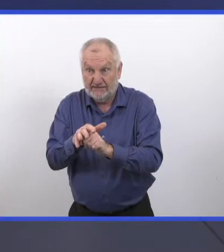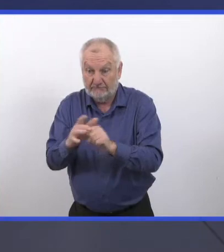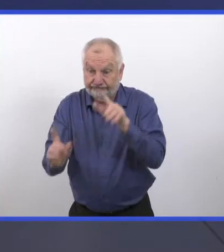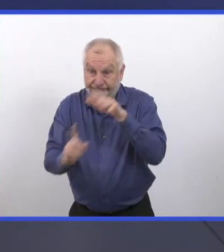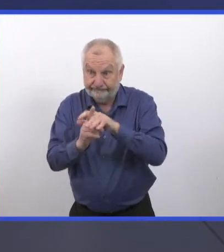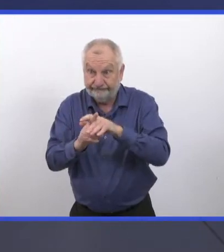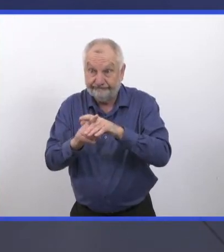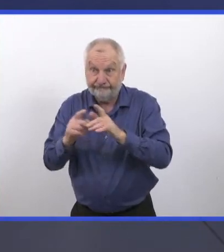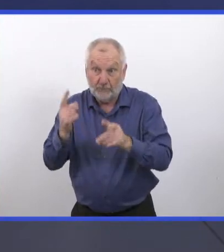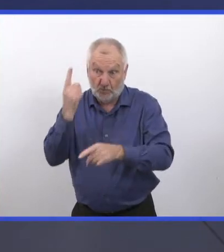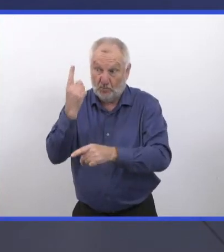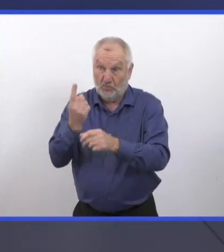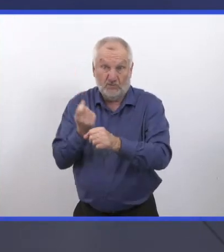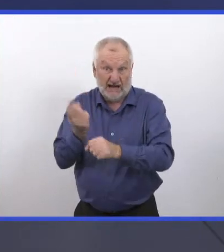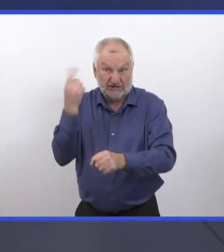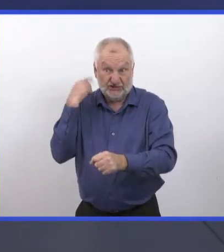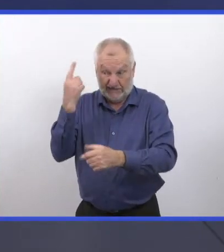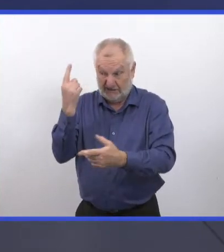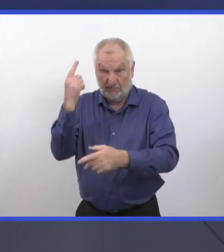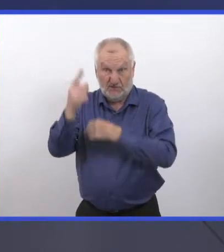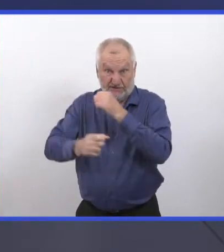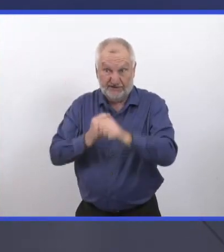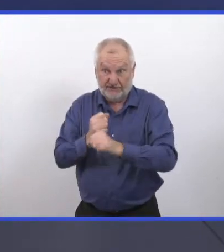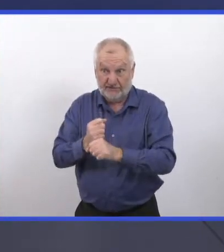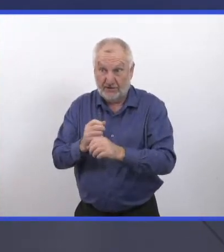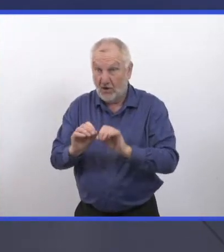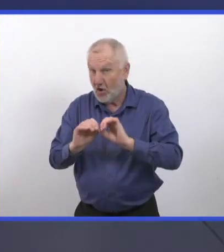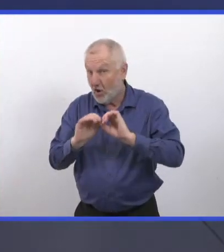Now, with Covid, we are still learning about how long that immunity will last.